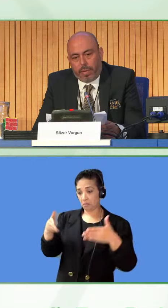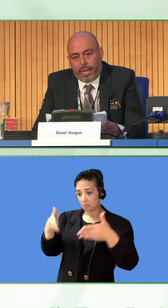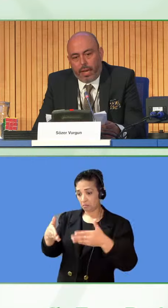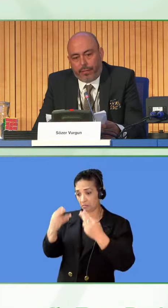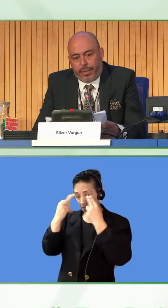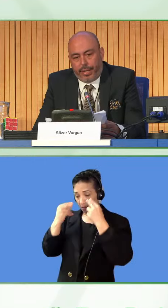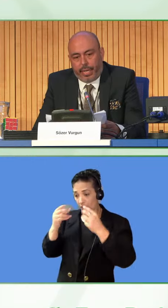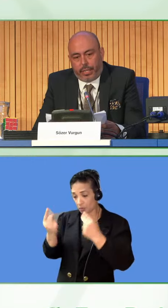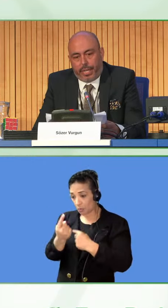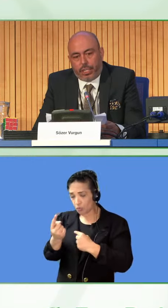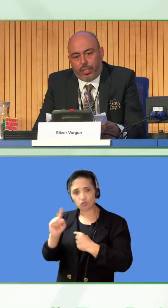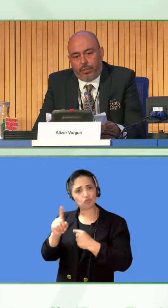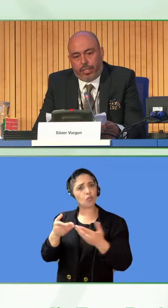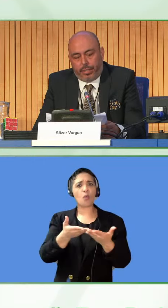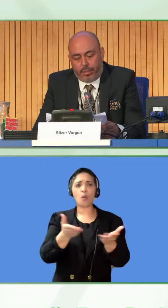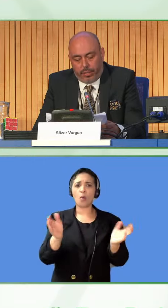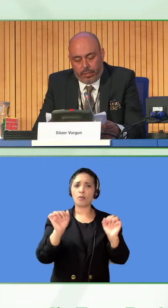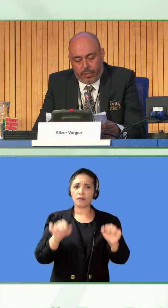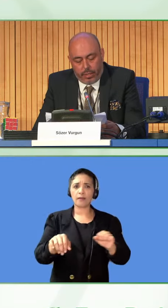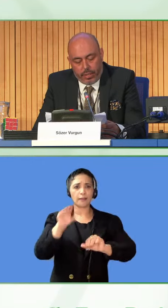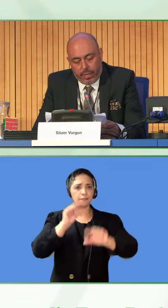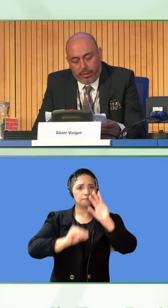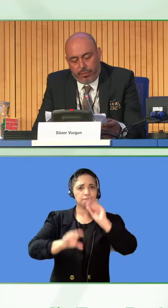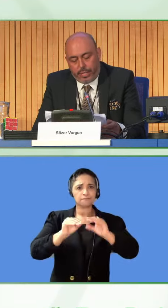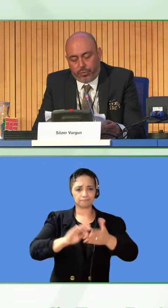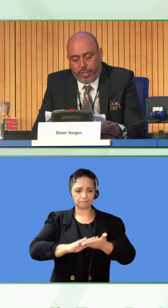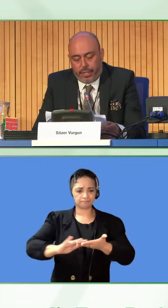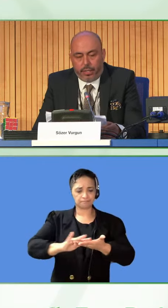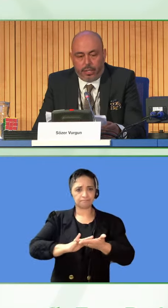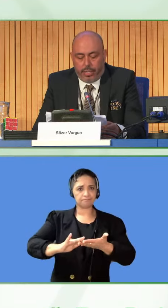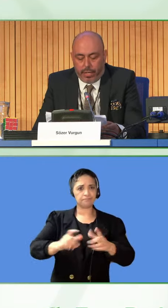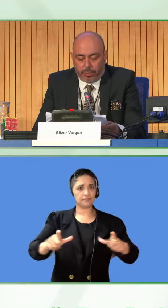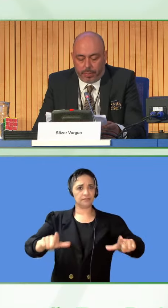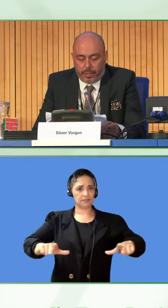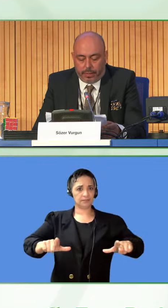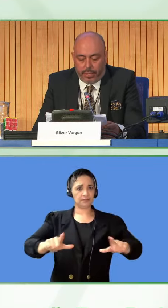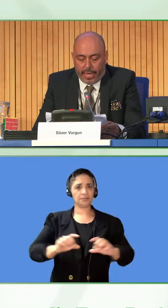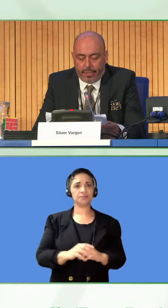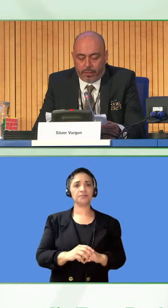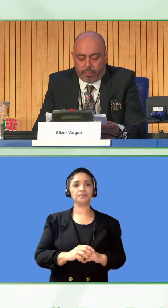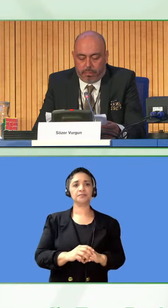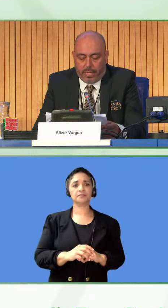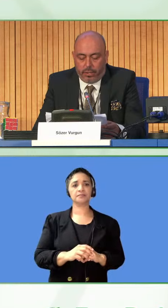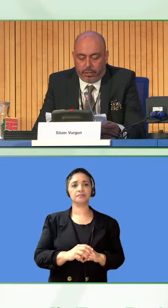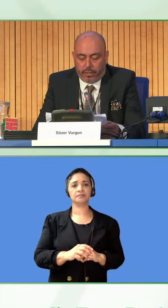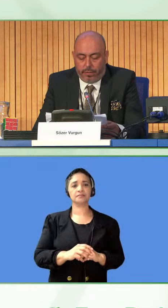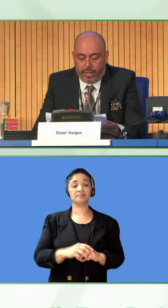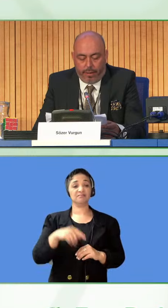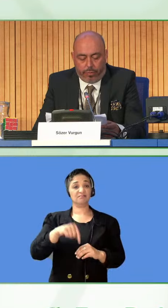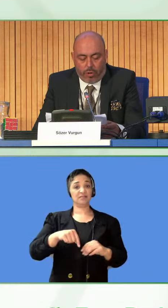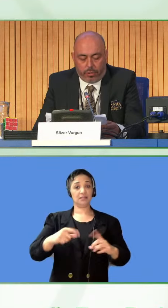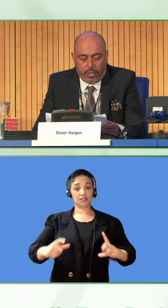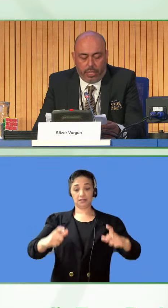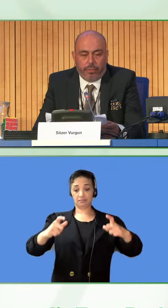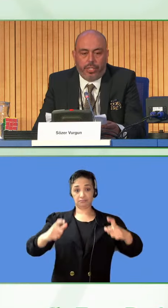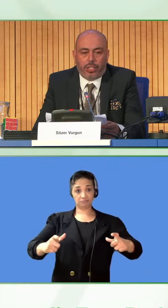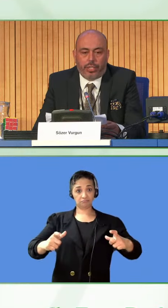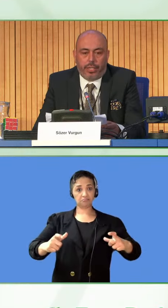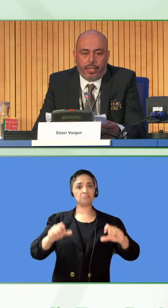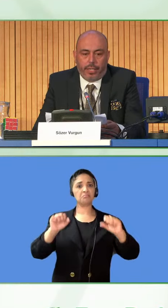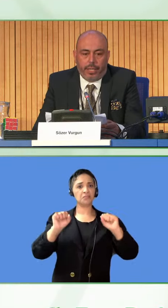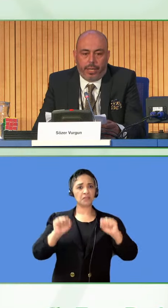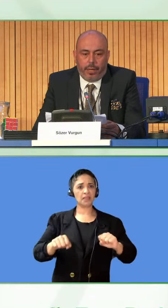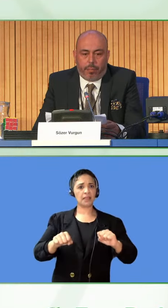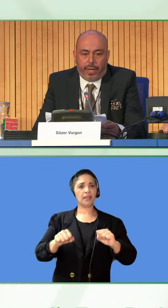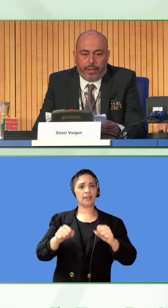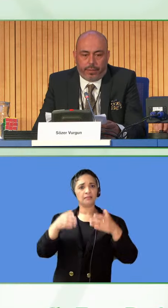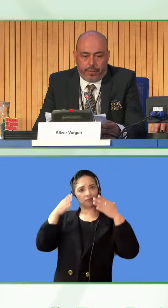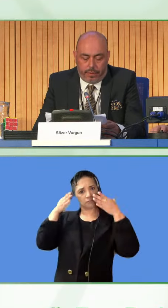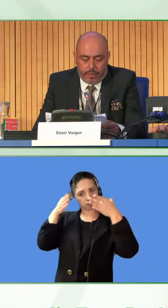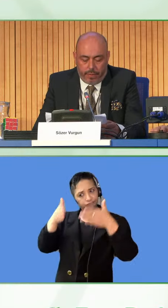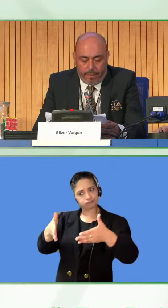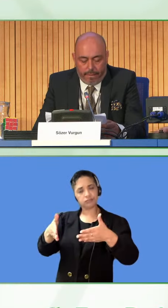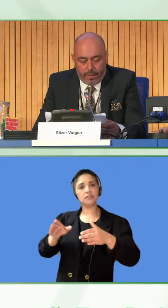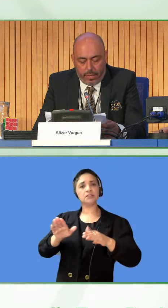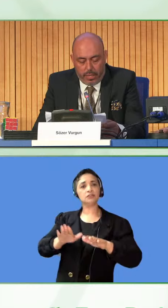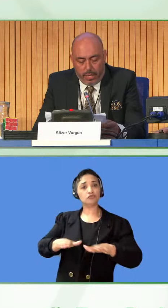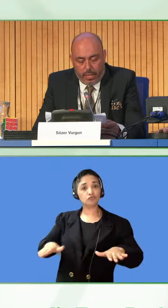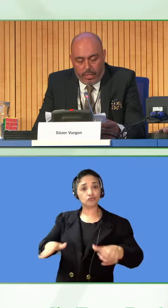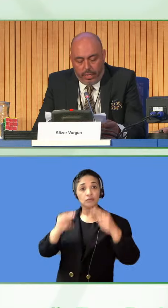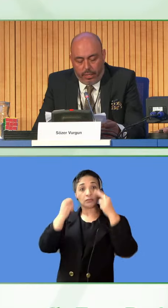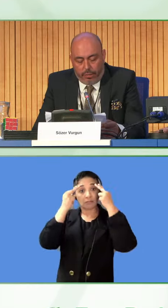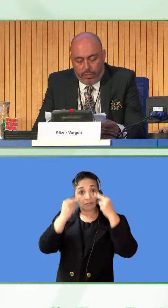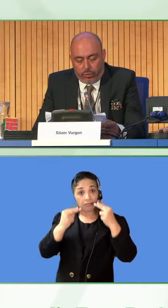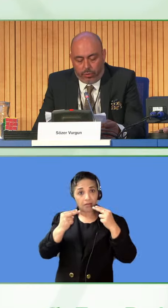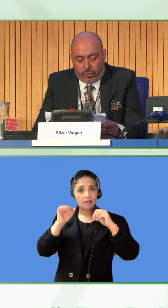The barrier free education kit, which has paved the way for visually impaired individuals